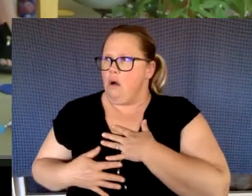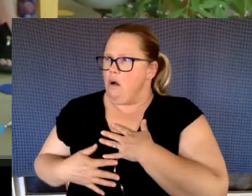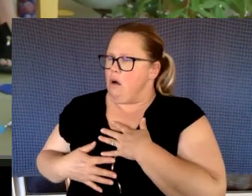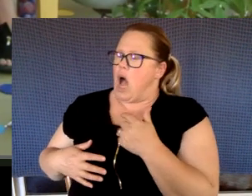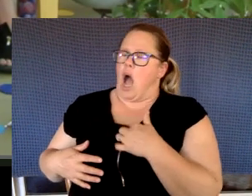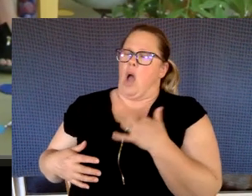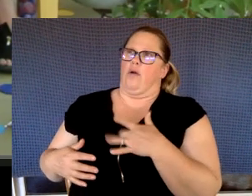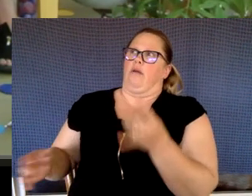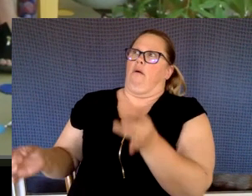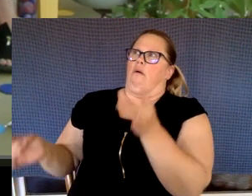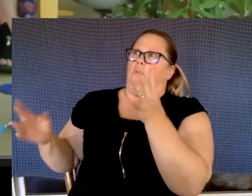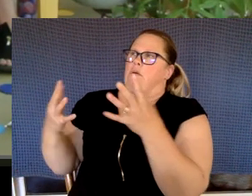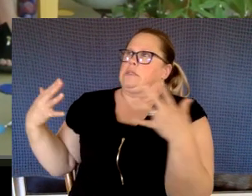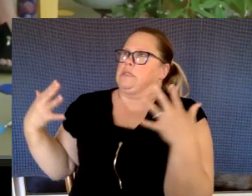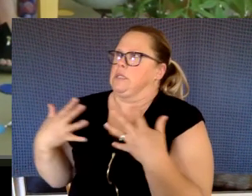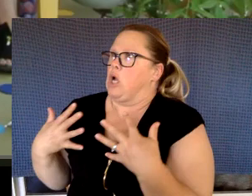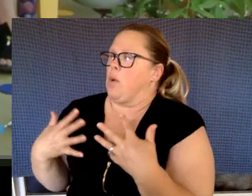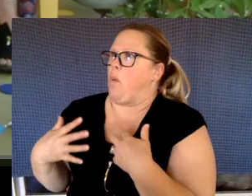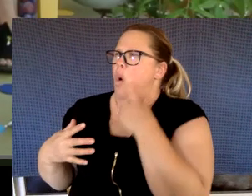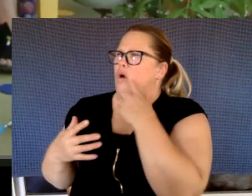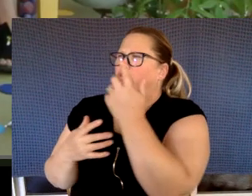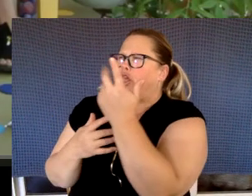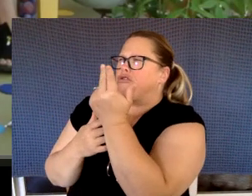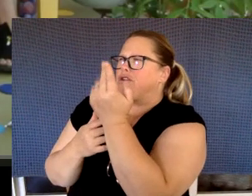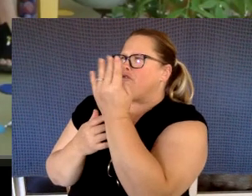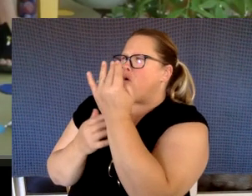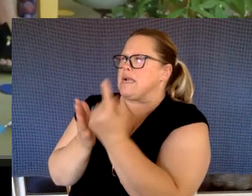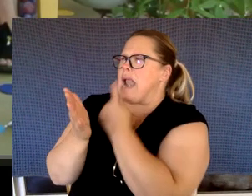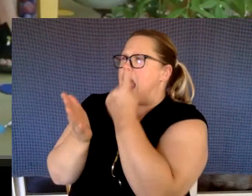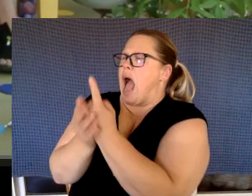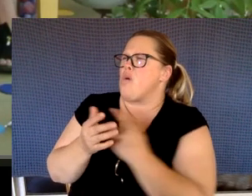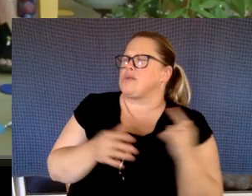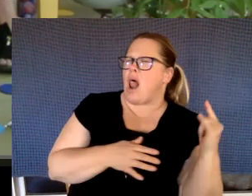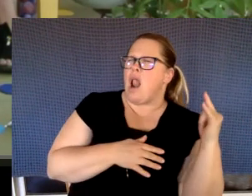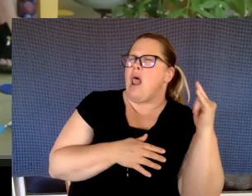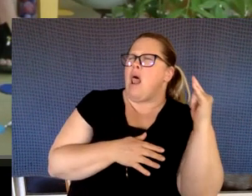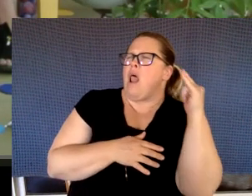would have been 12 to 13 hours long depending on if they stopped in Hawaii.